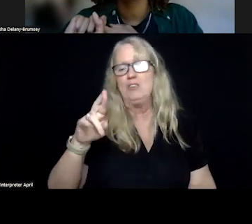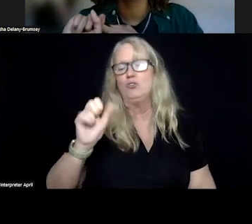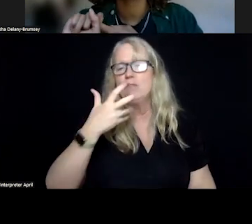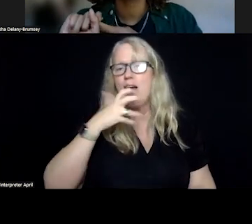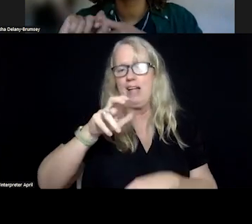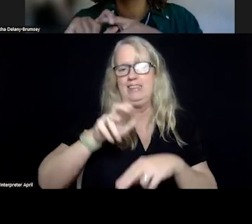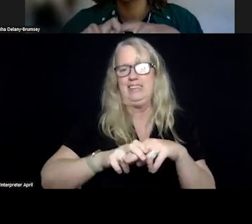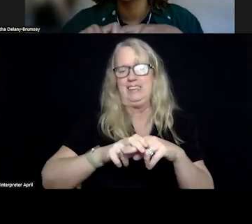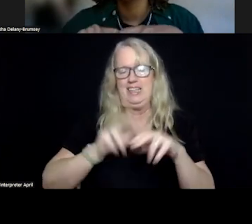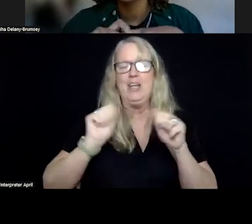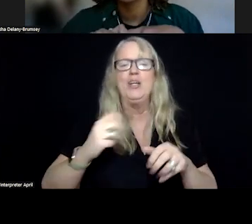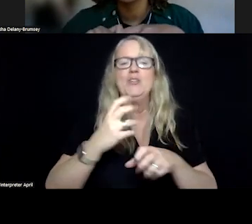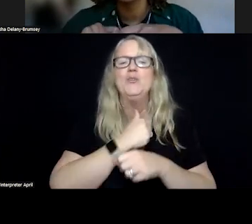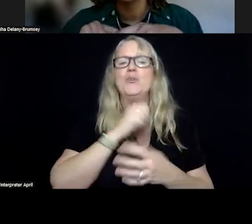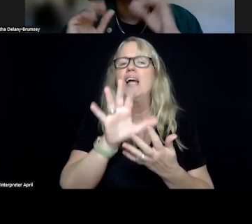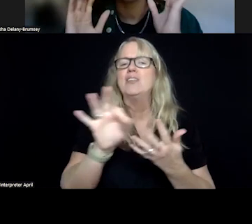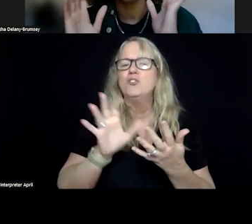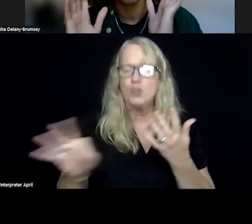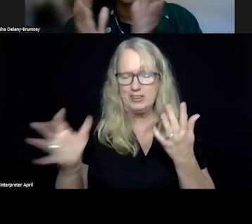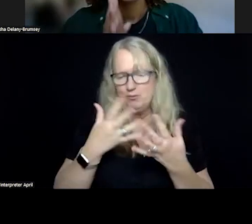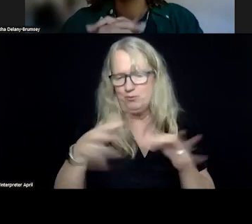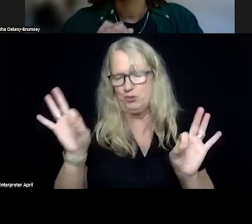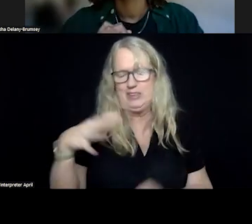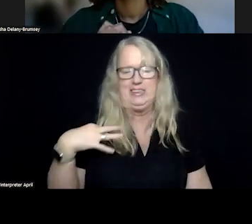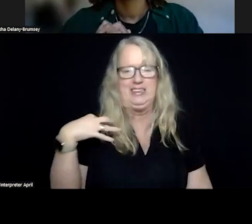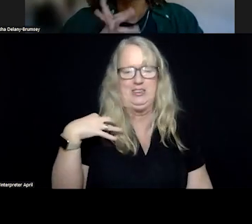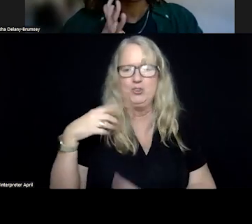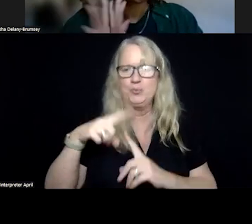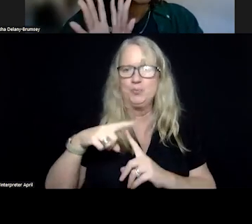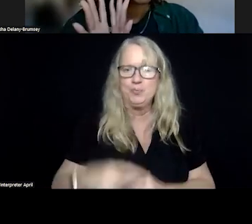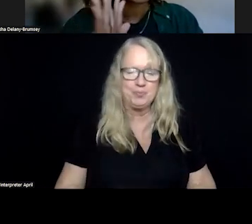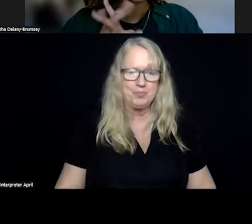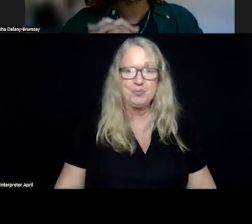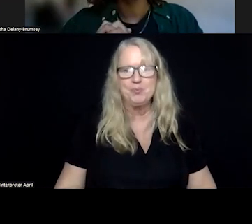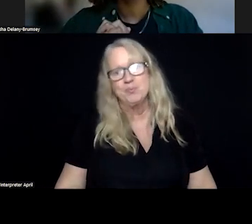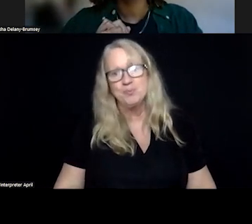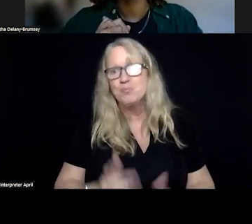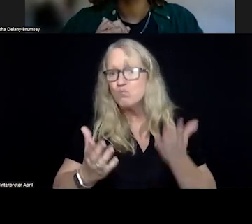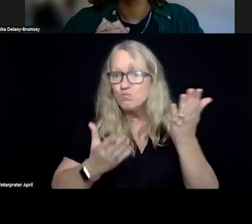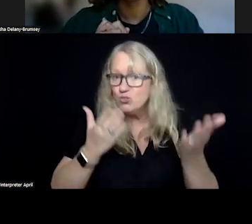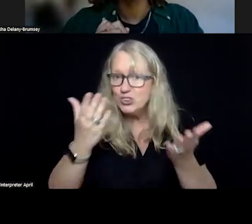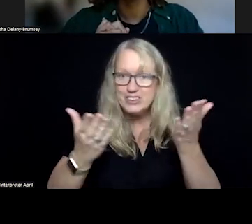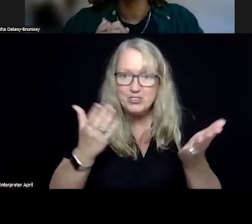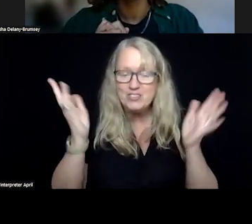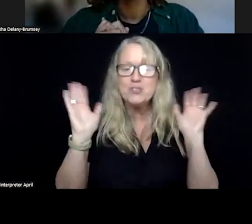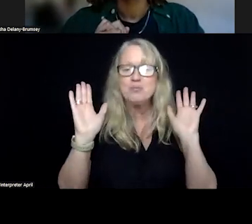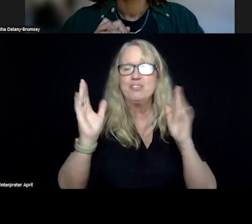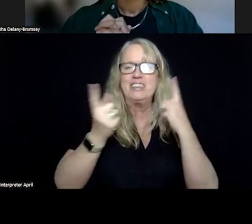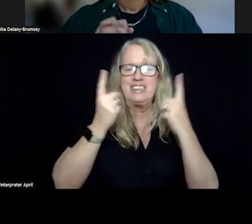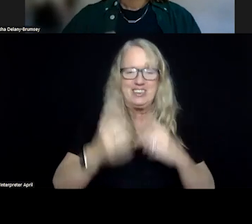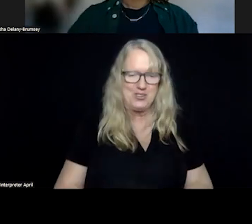THEN YOU GET YOUR CHOICE OF T-SHIRT. JUST A SUGGESTION TO CONSIDER.